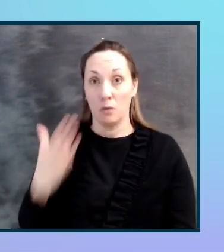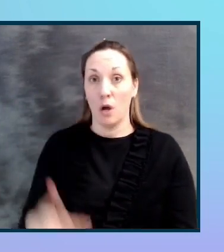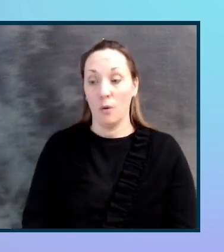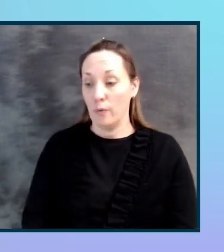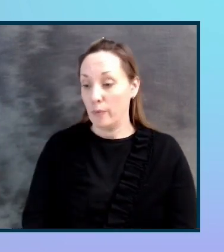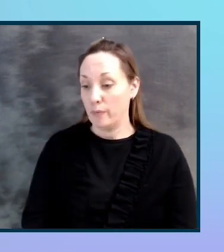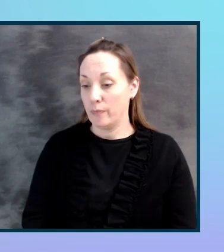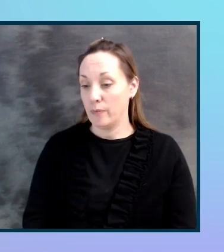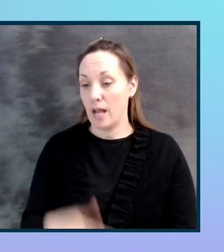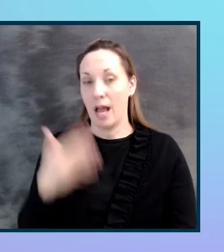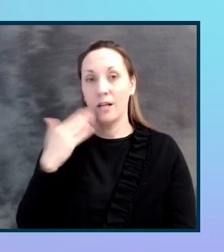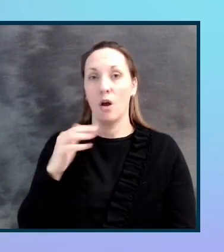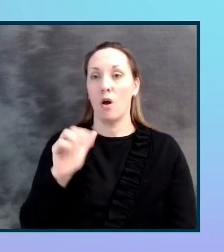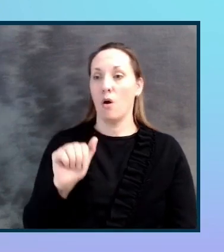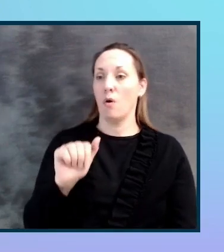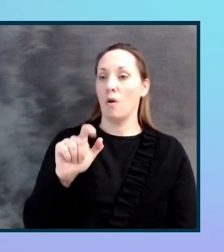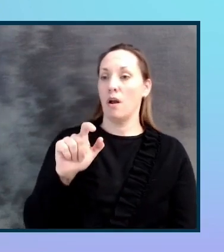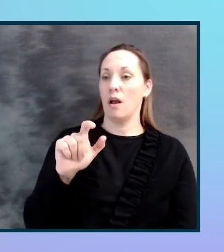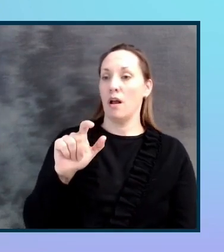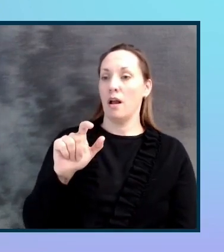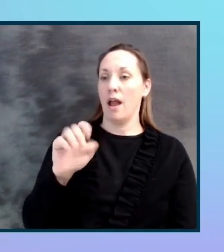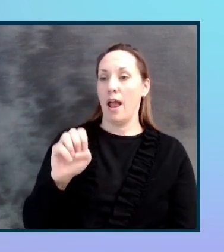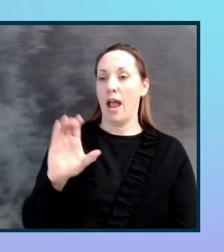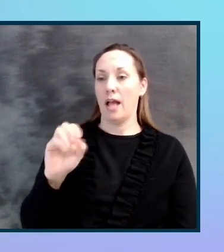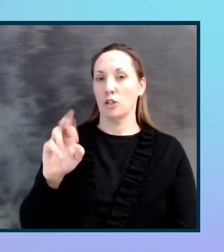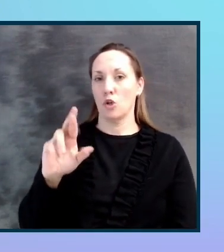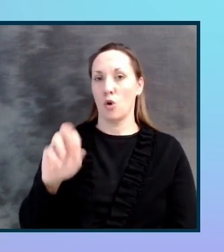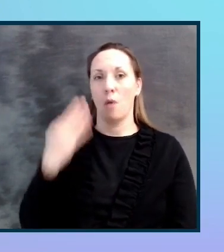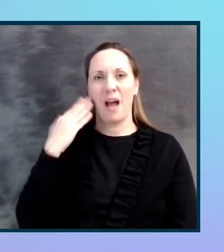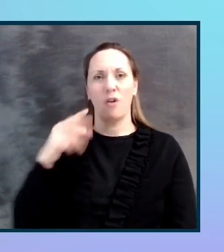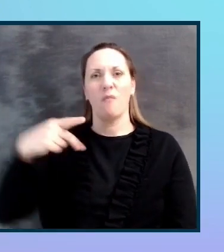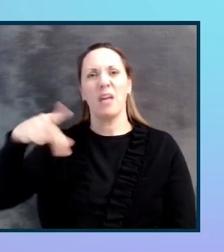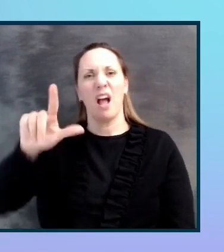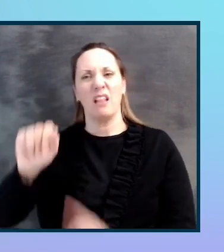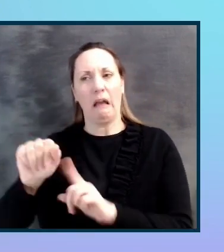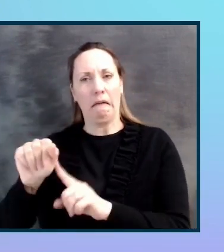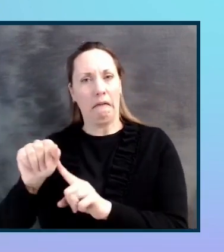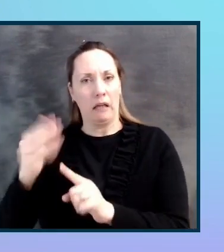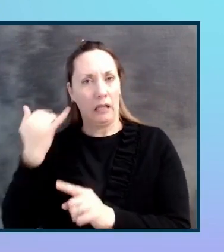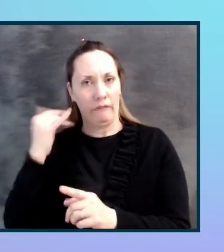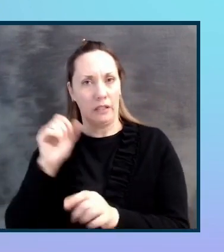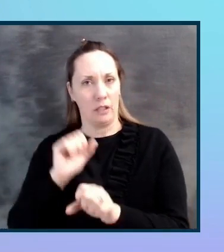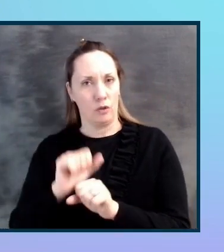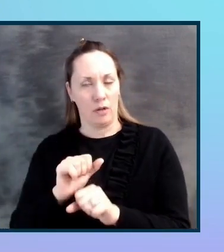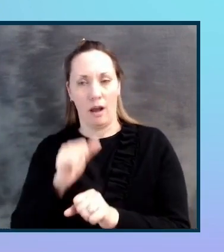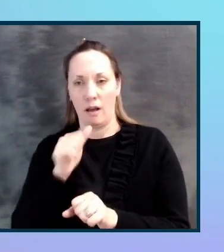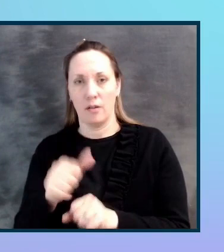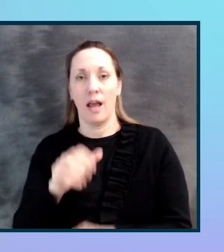I know that axe-core does, I don't know if Pa11y does or not. Axe-core does a pretty good job of doing that,